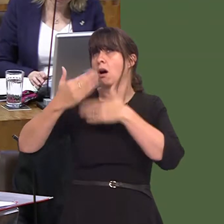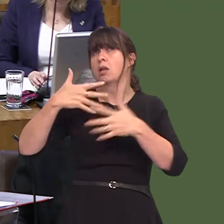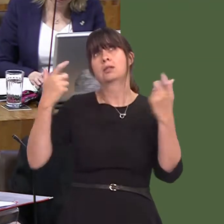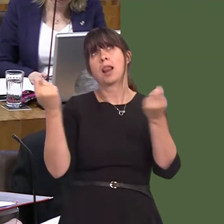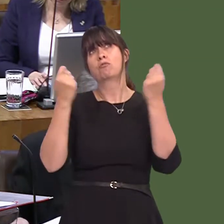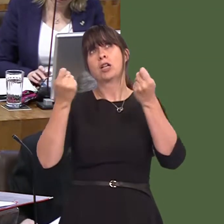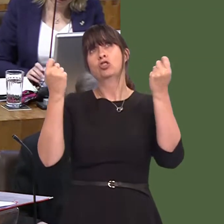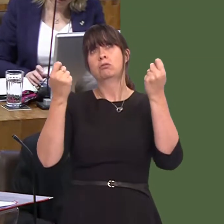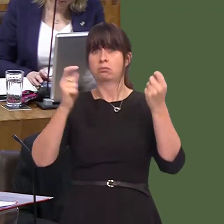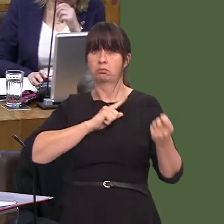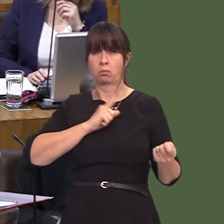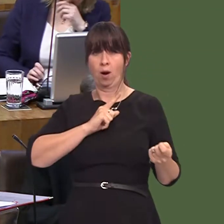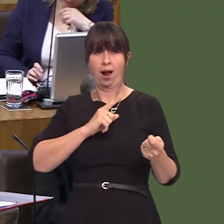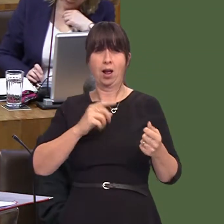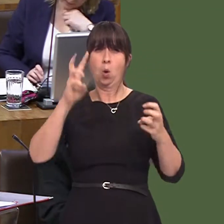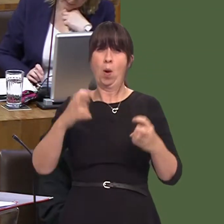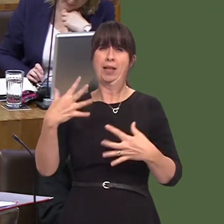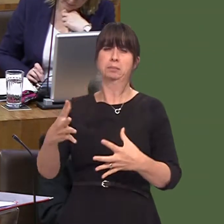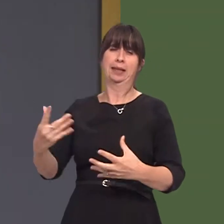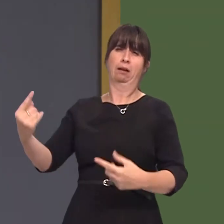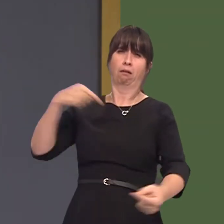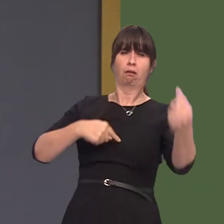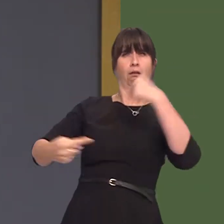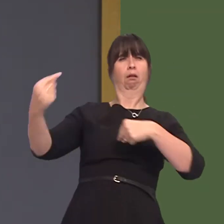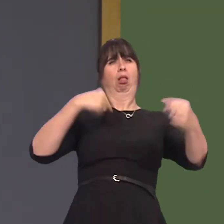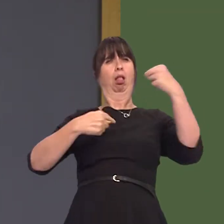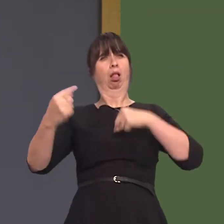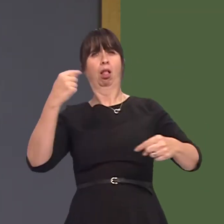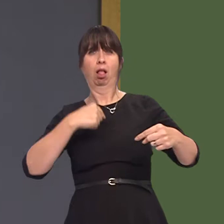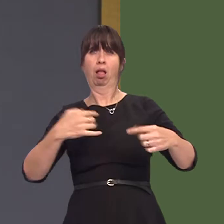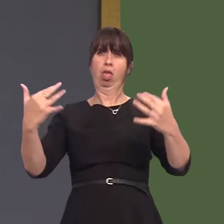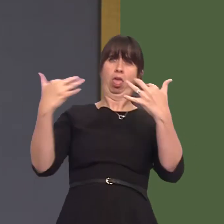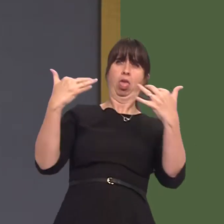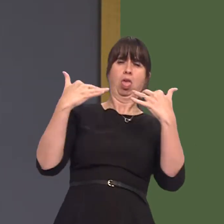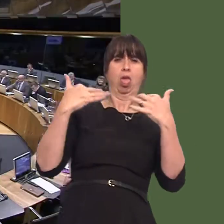so many things that were done to the people of Wales are now controlled by the people of Wales.